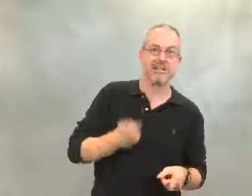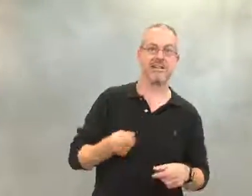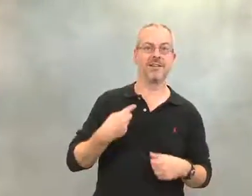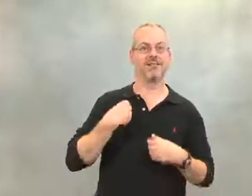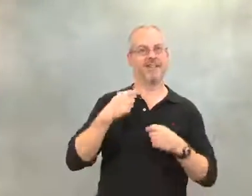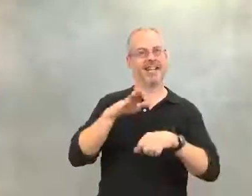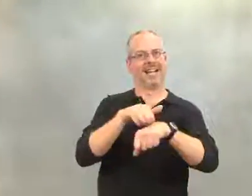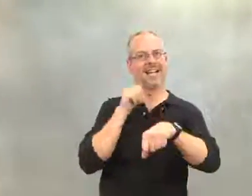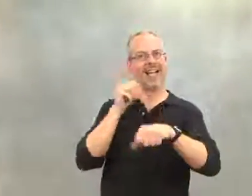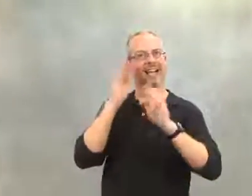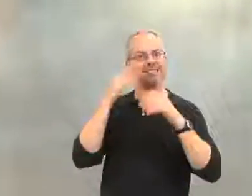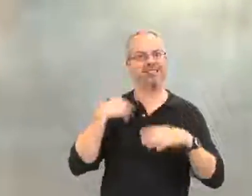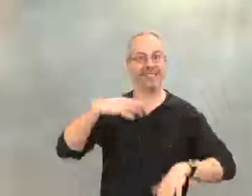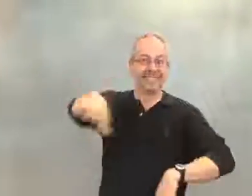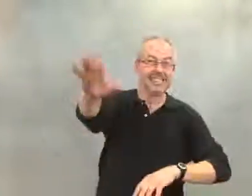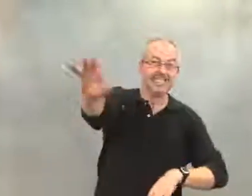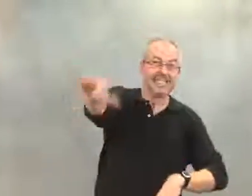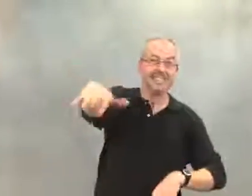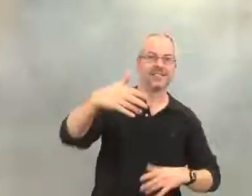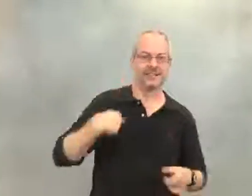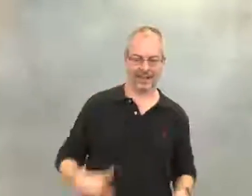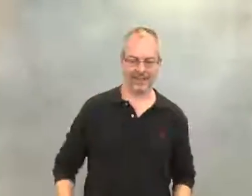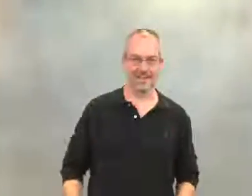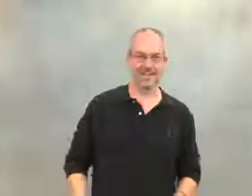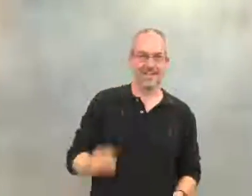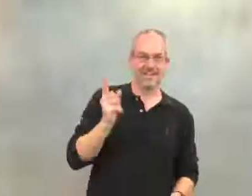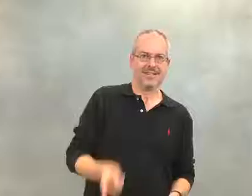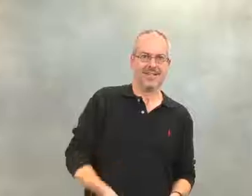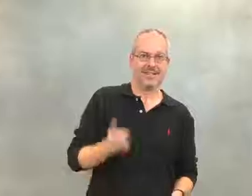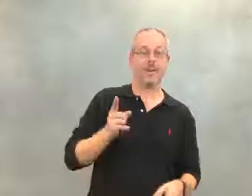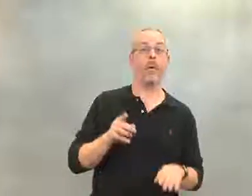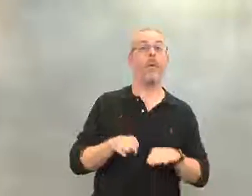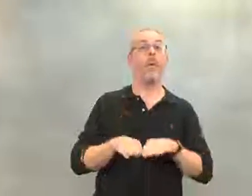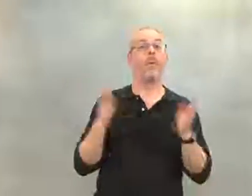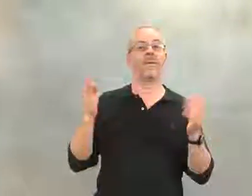Instead of using my arm, I was moving my leg to get attention.